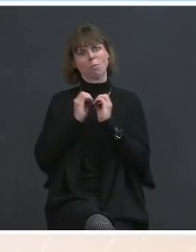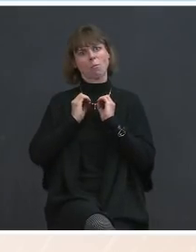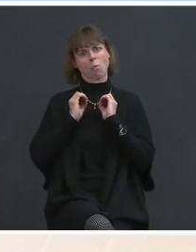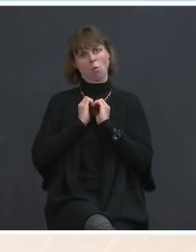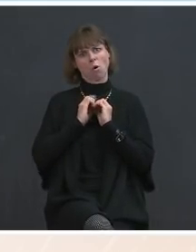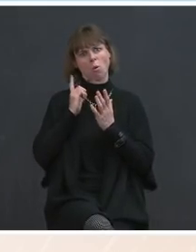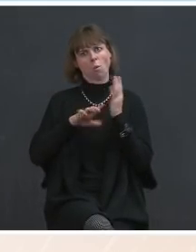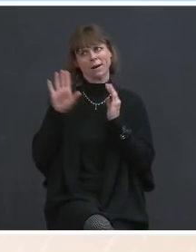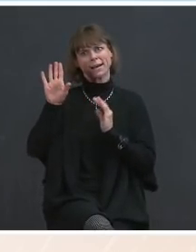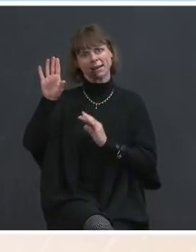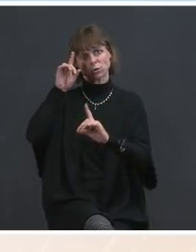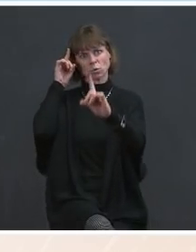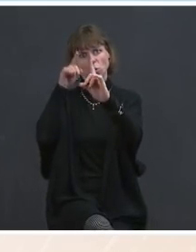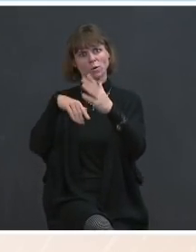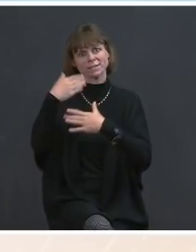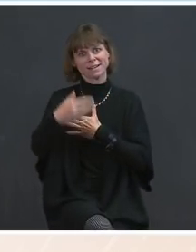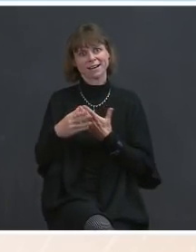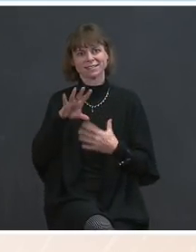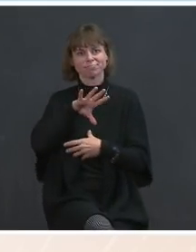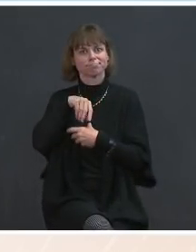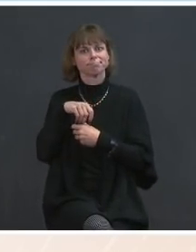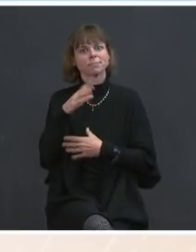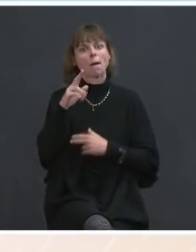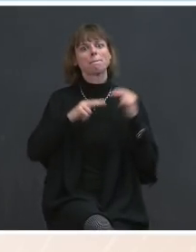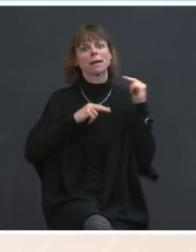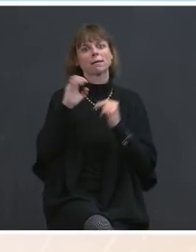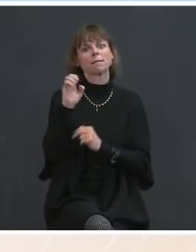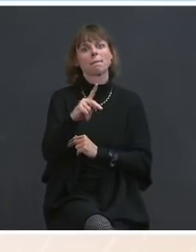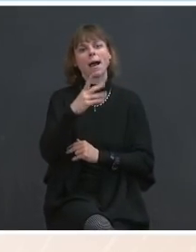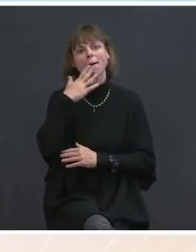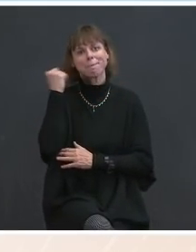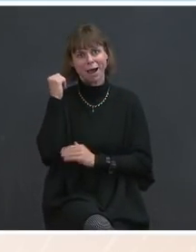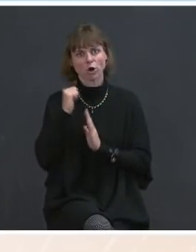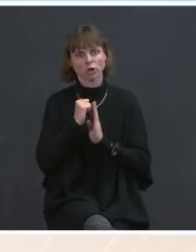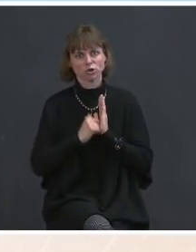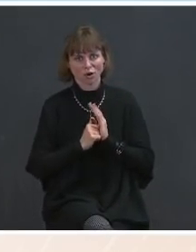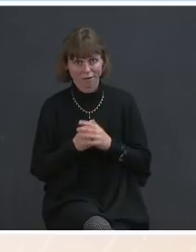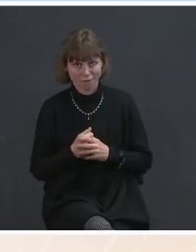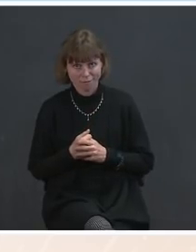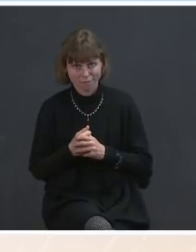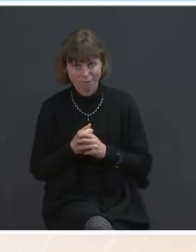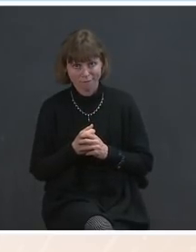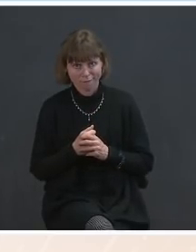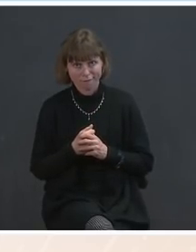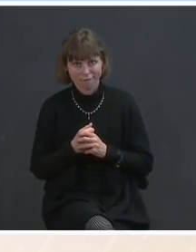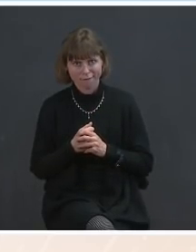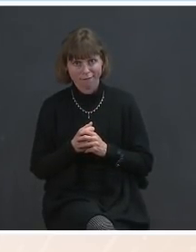next as part of his Build Back Better agenda. The President remains committed to his pledge from the campaign